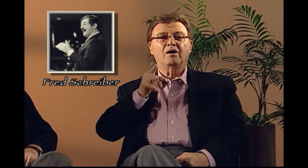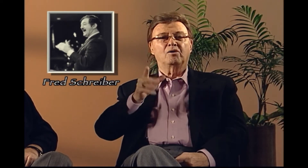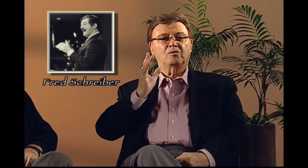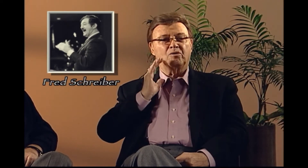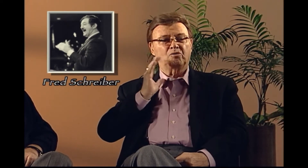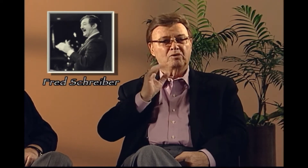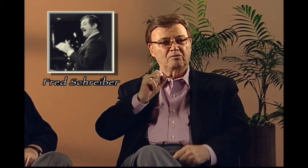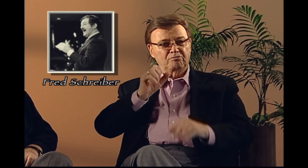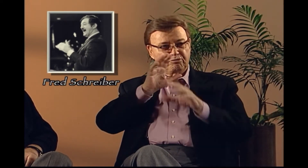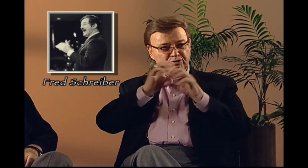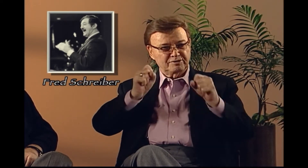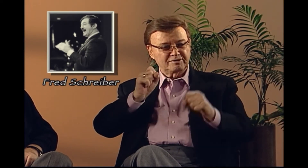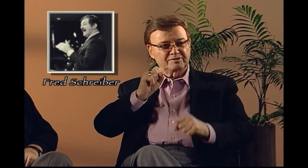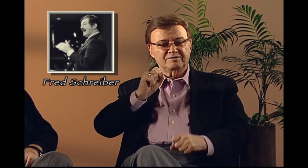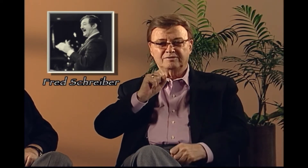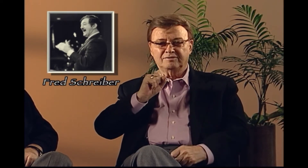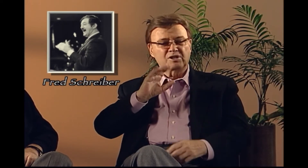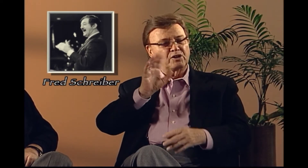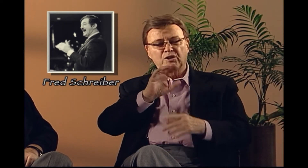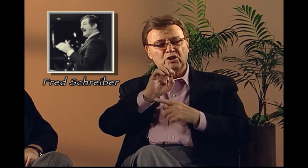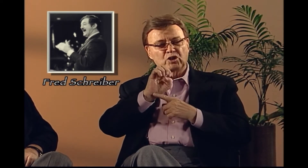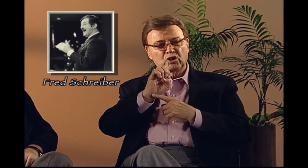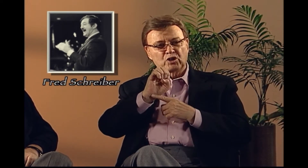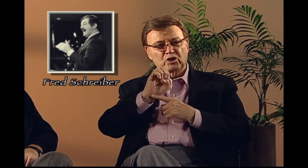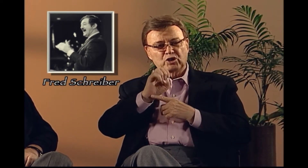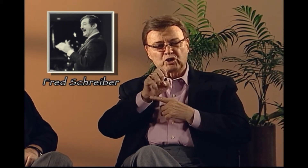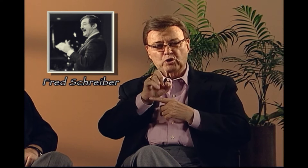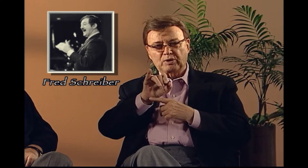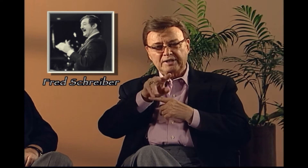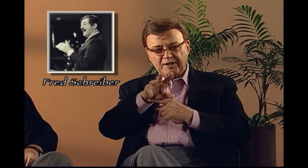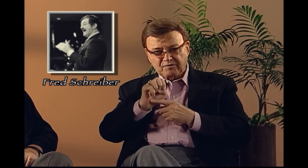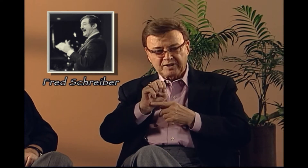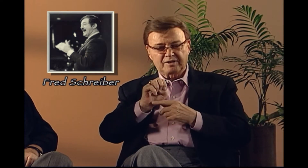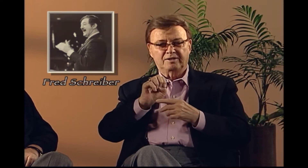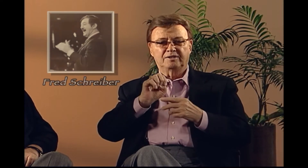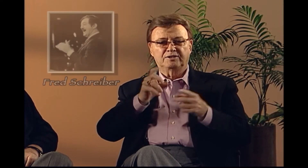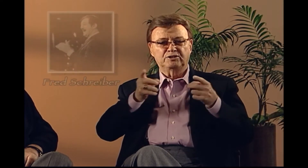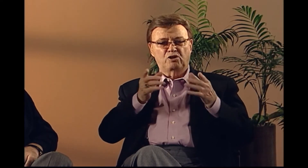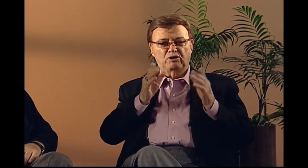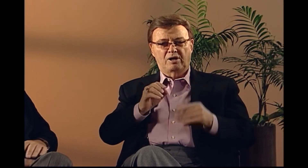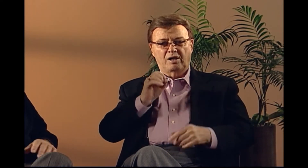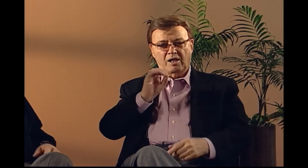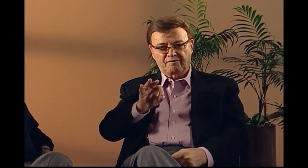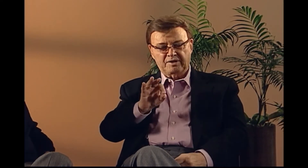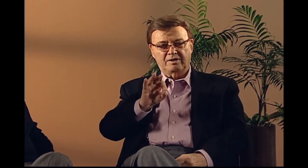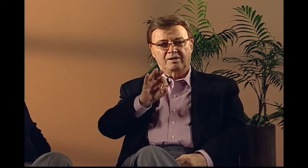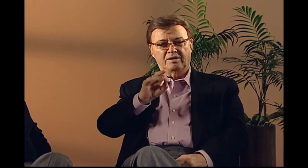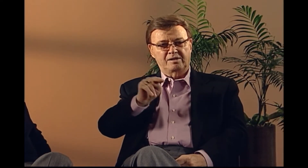Fred Schreiber is the same name for Jew, and so he was the president, or rather, the executive director